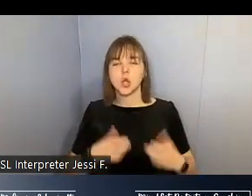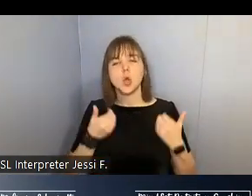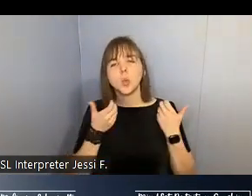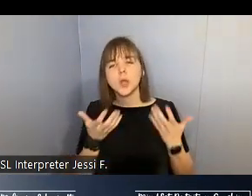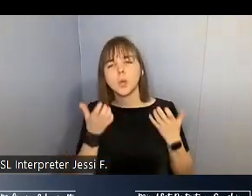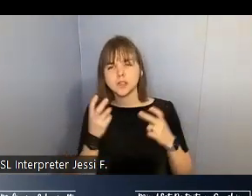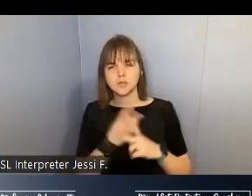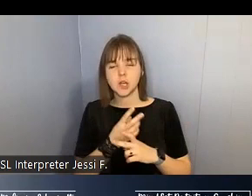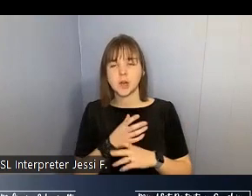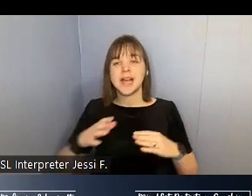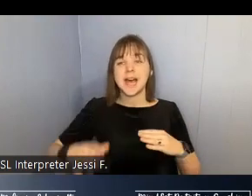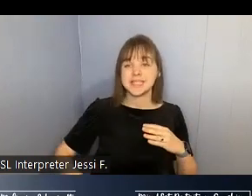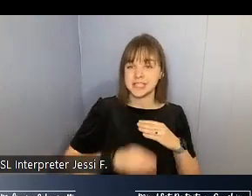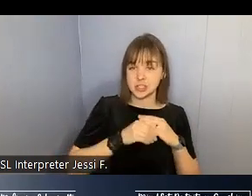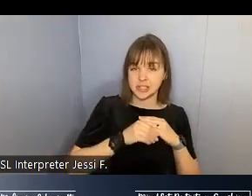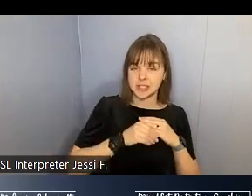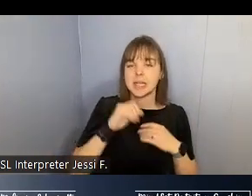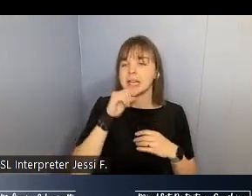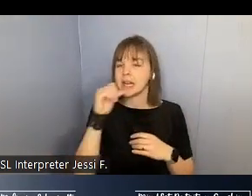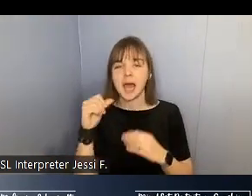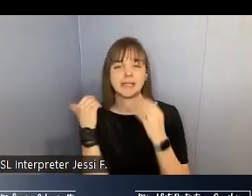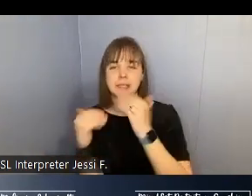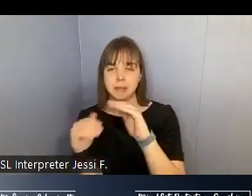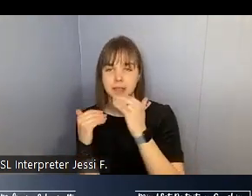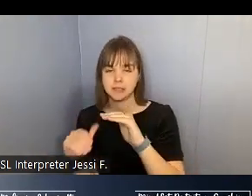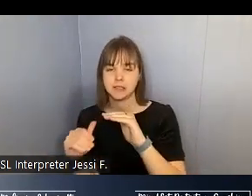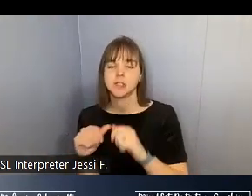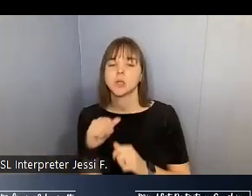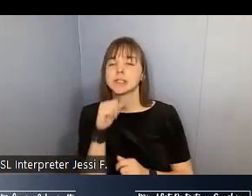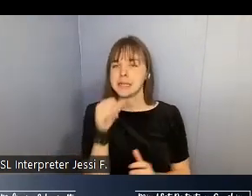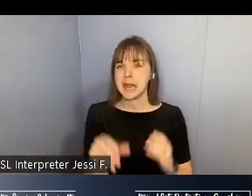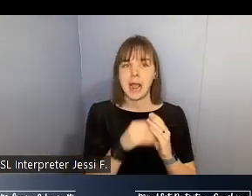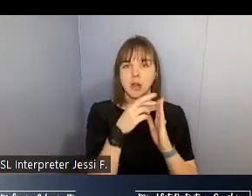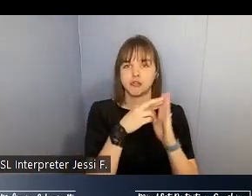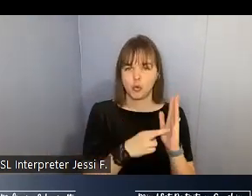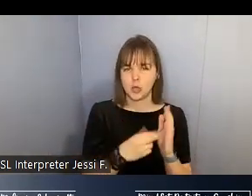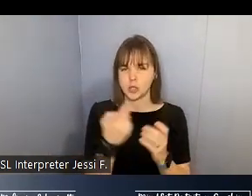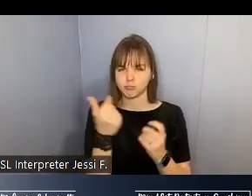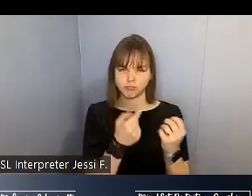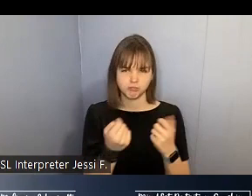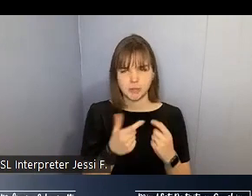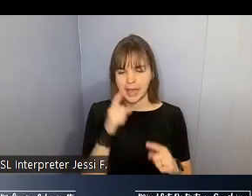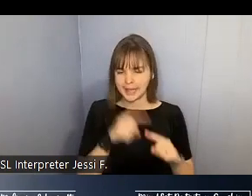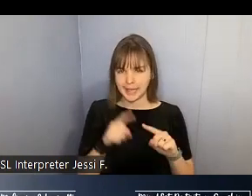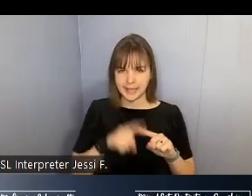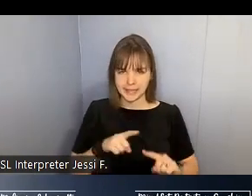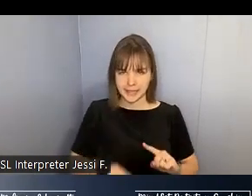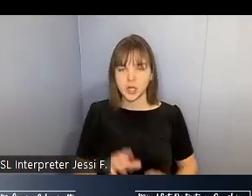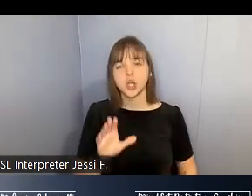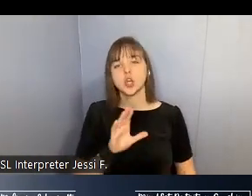So how can you elevate things versus relegate? Or how can you come at it from a place of restraint versus restriction?